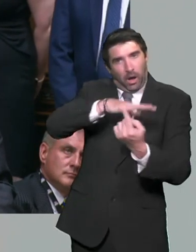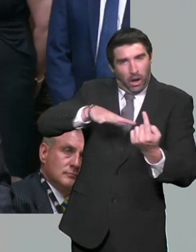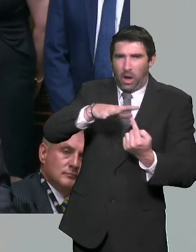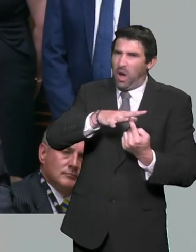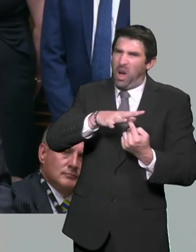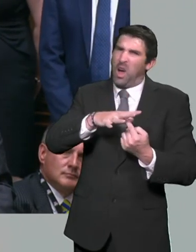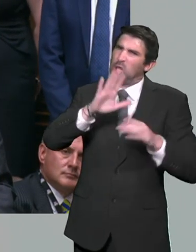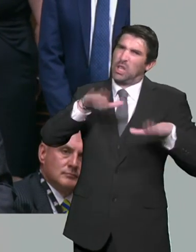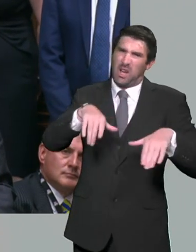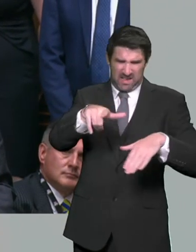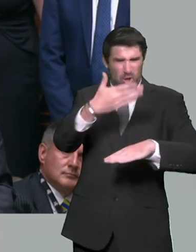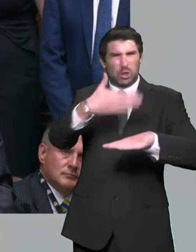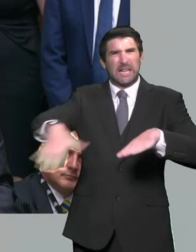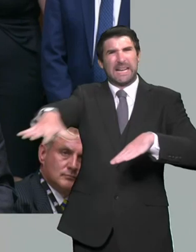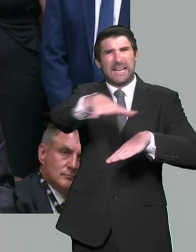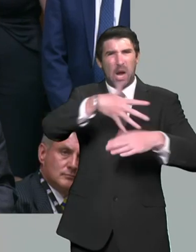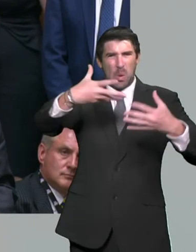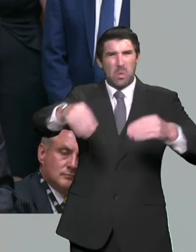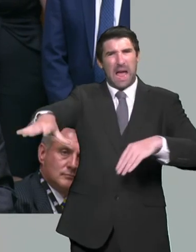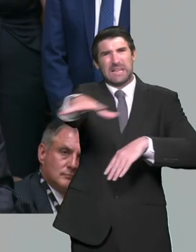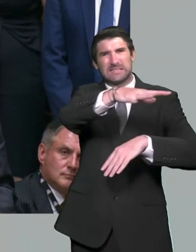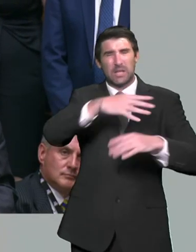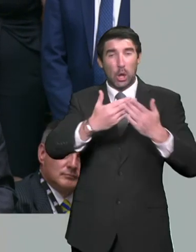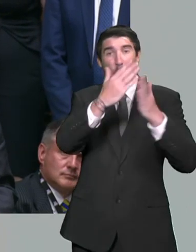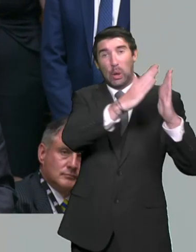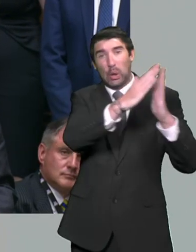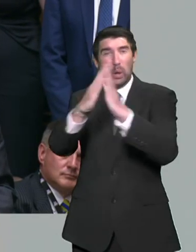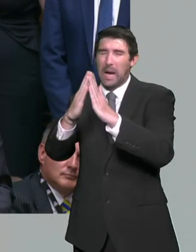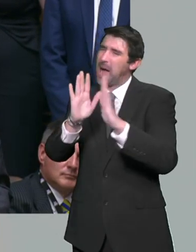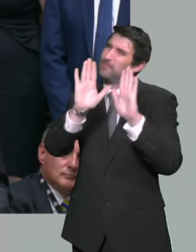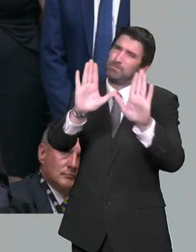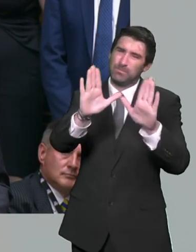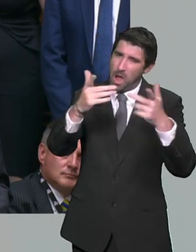May I have an assurance from the Prime Minister that as we update planning legislation, we